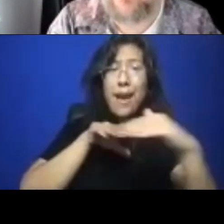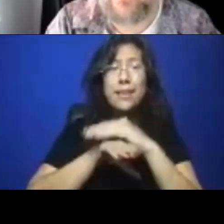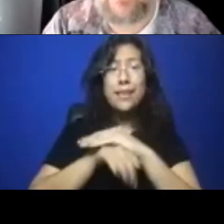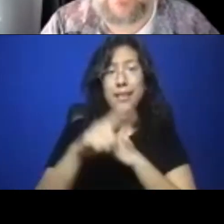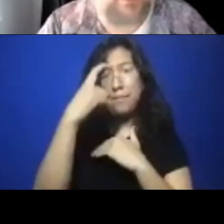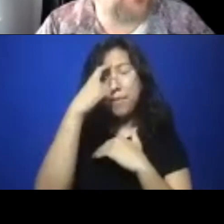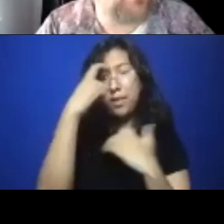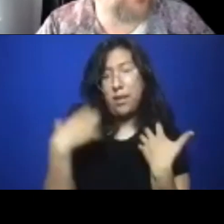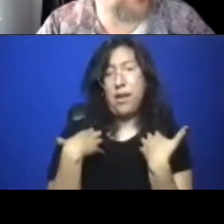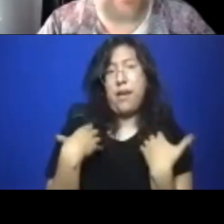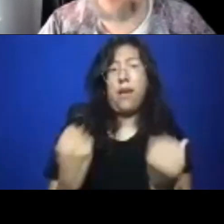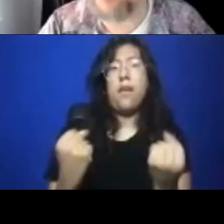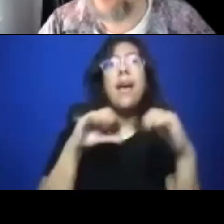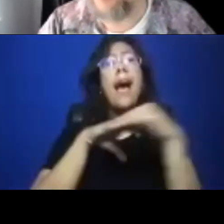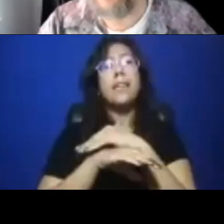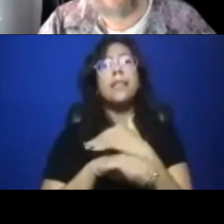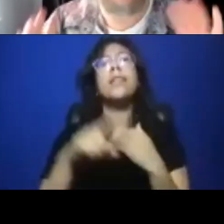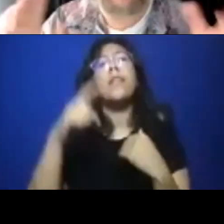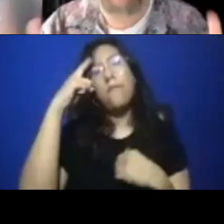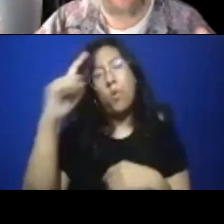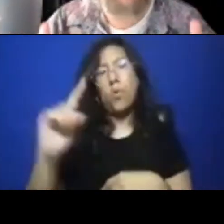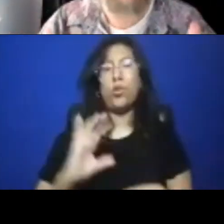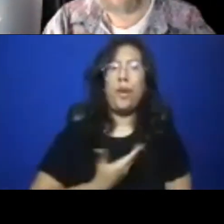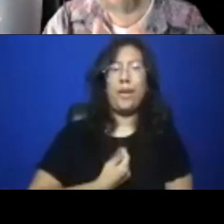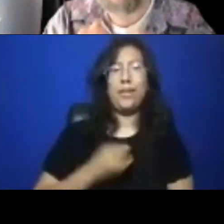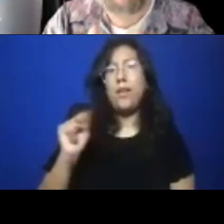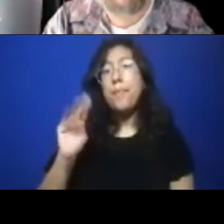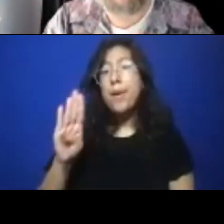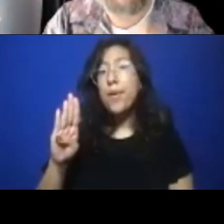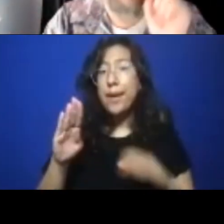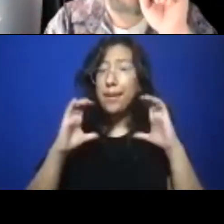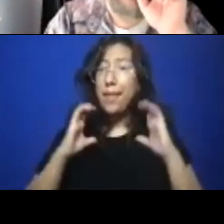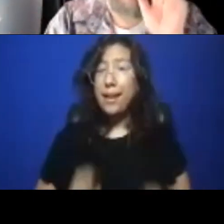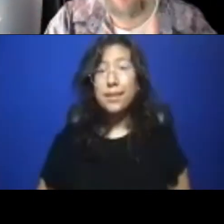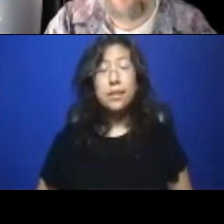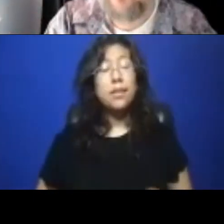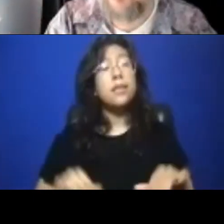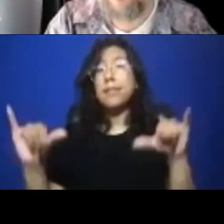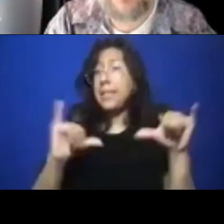for trans and nonbinary clients? So the same routine, you can type with your phone,